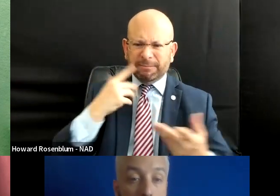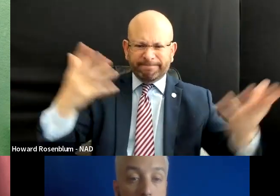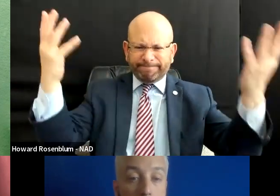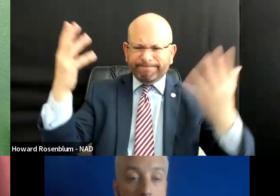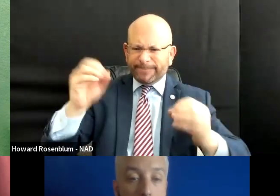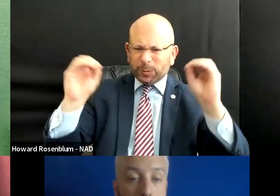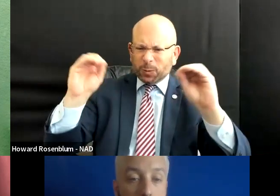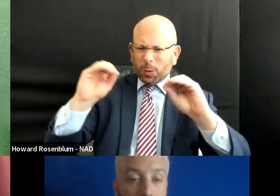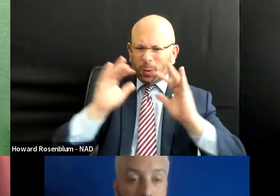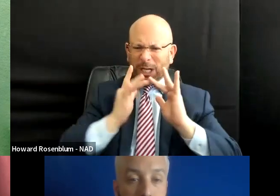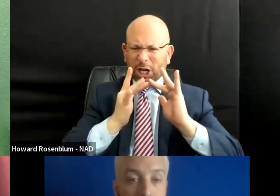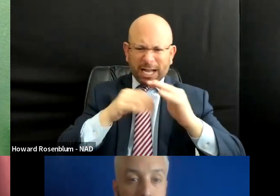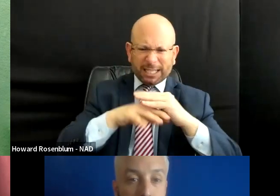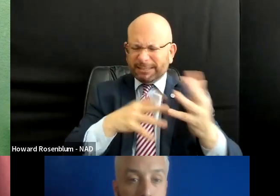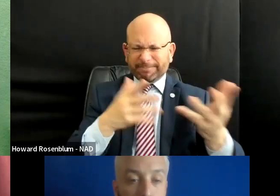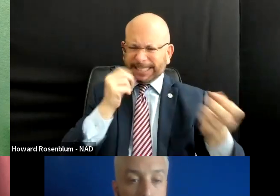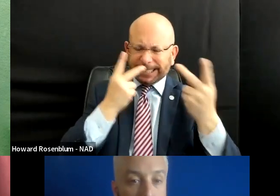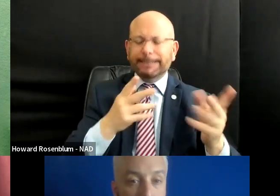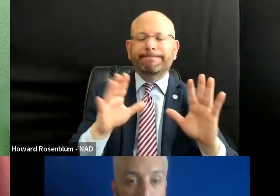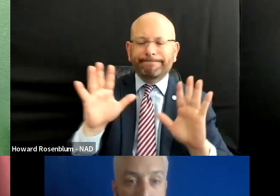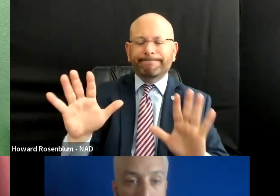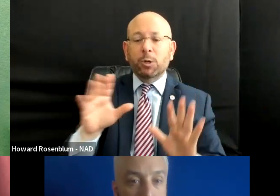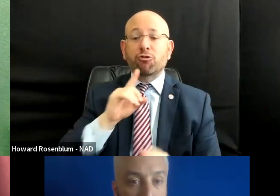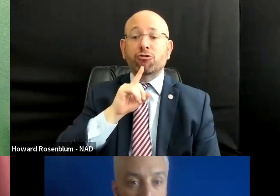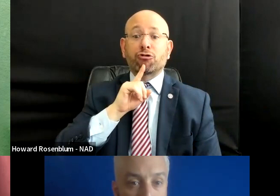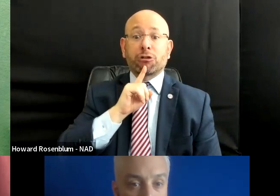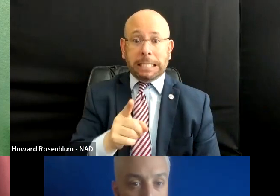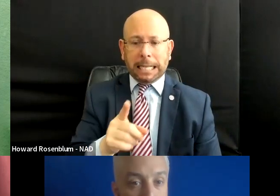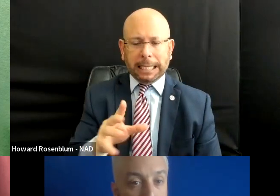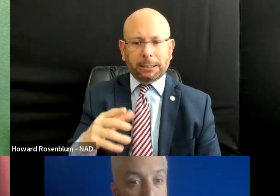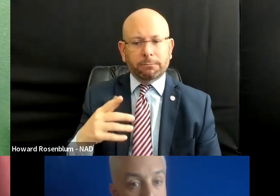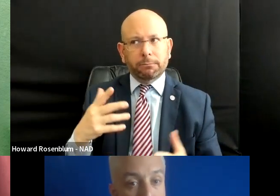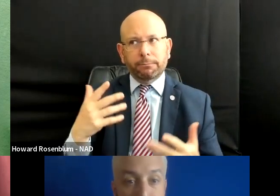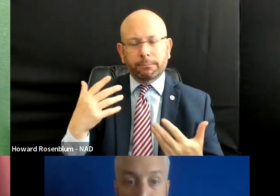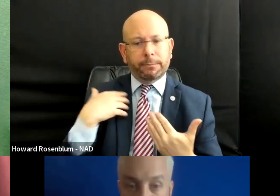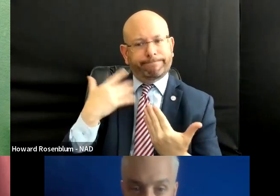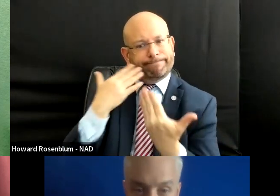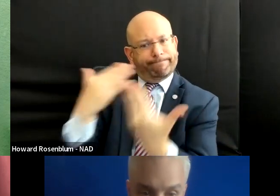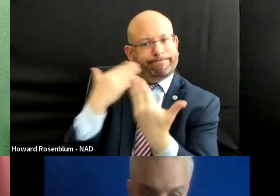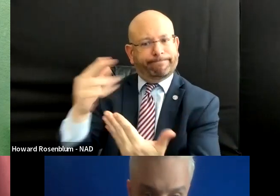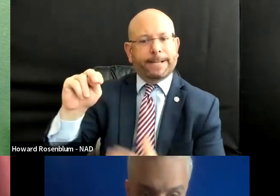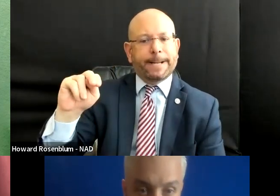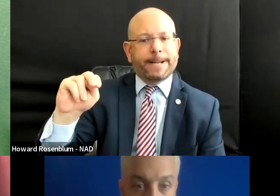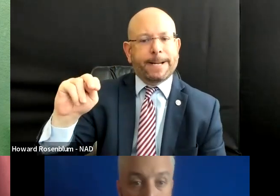place and they know where to find it and that actually re minds me of